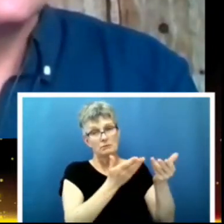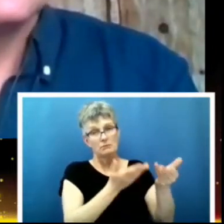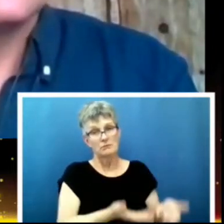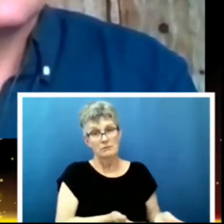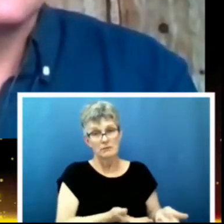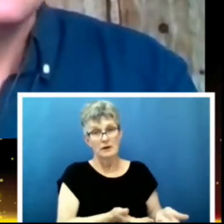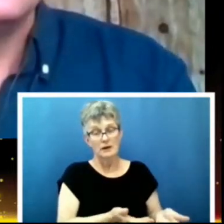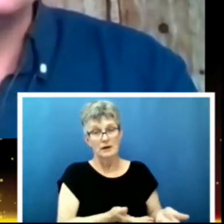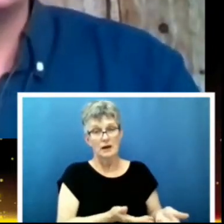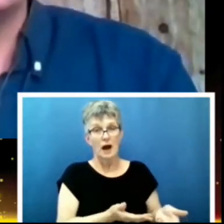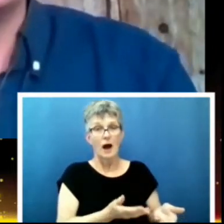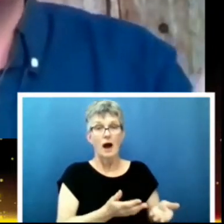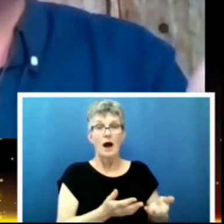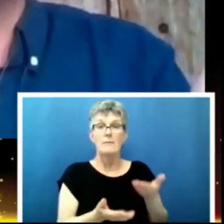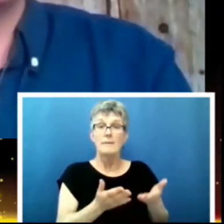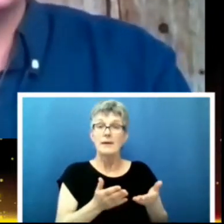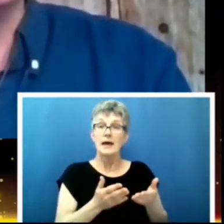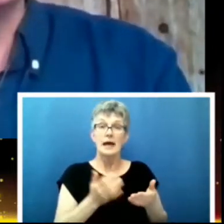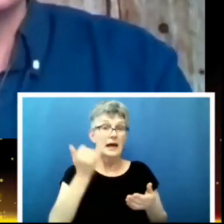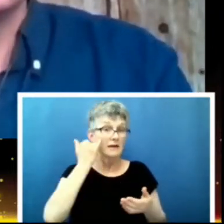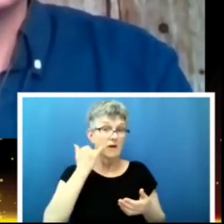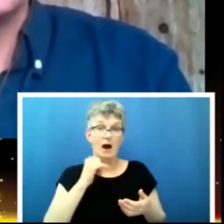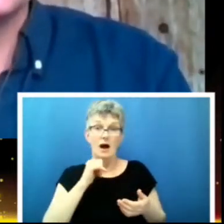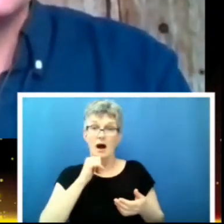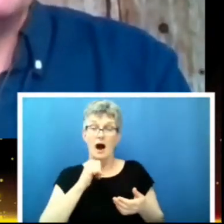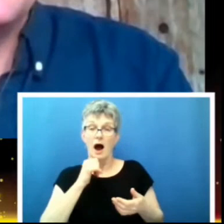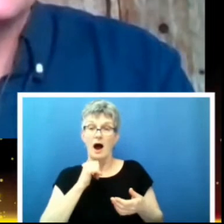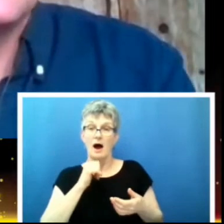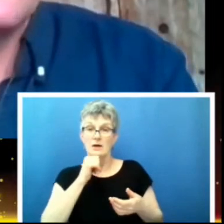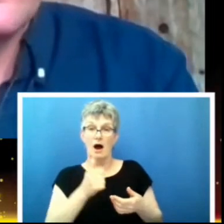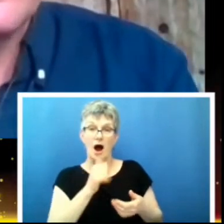It's like, there isn't room to change unless things can be as they are.